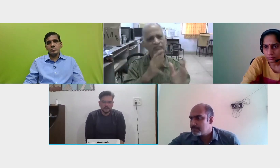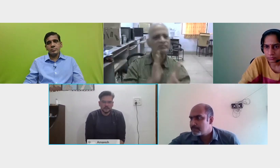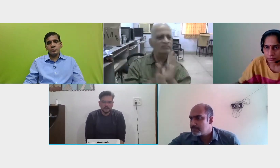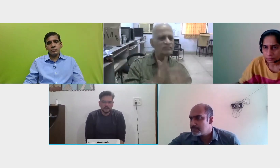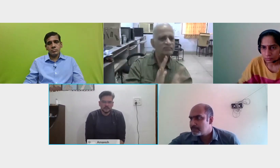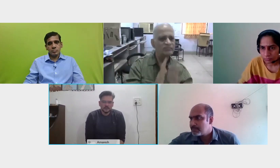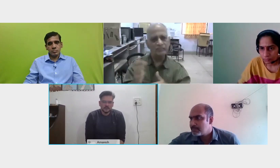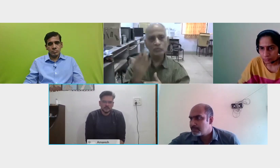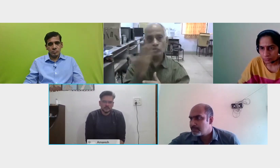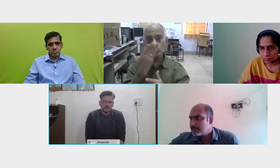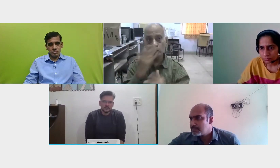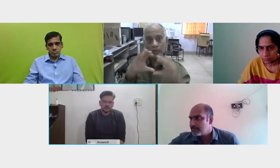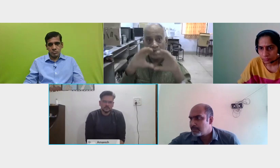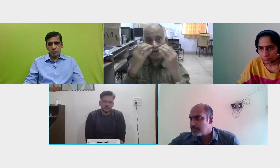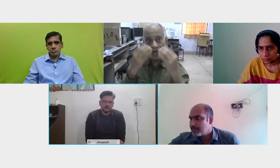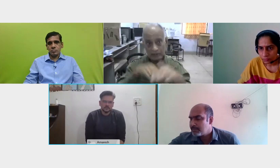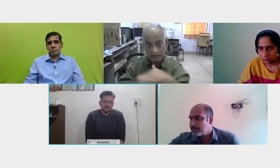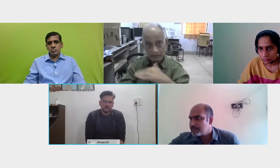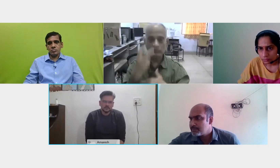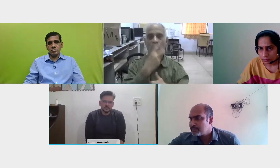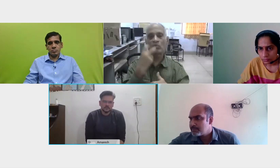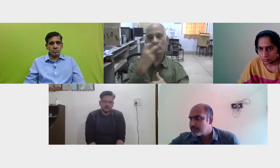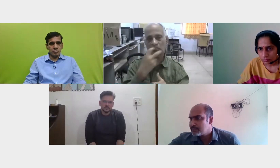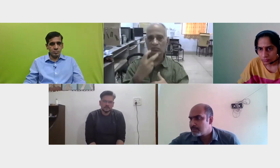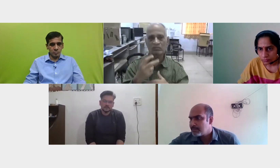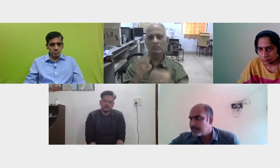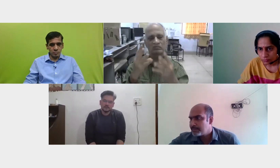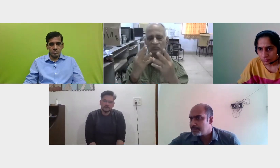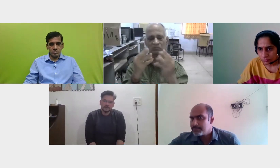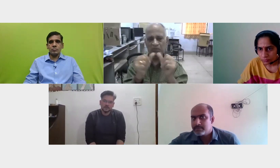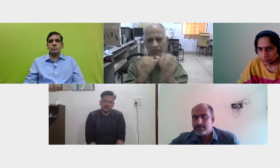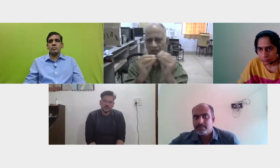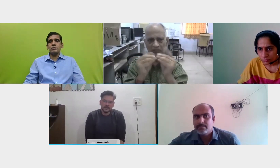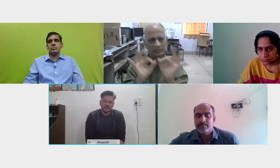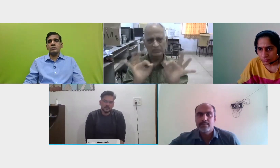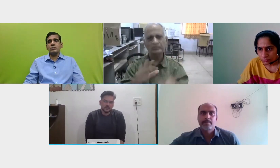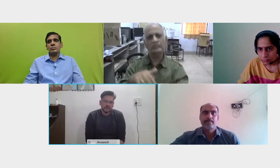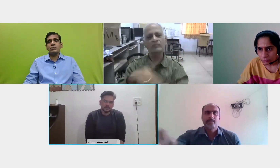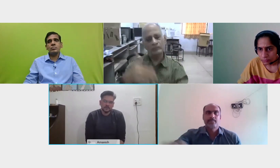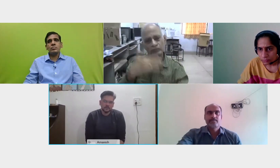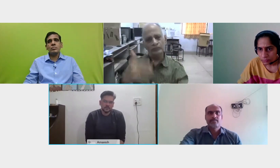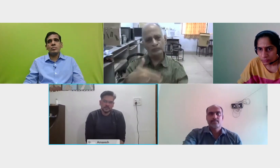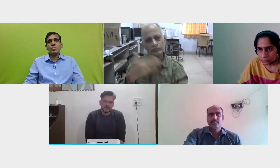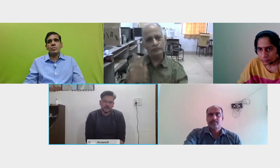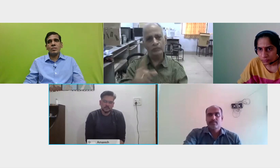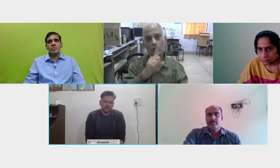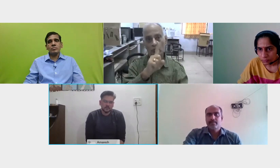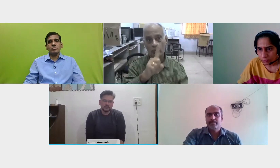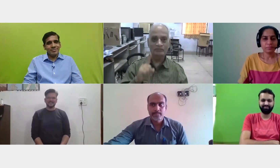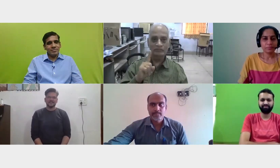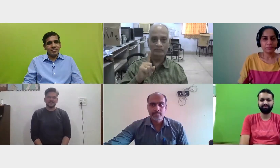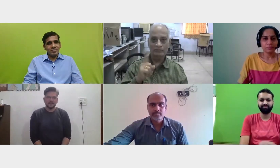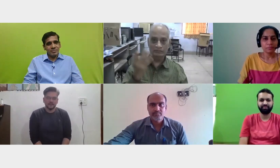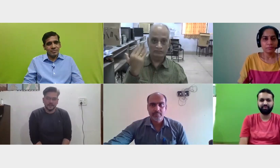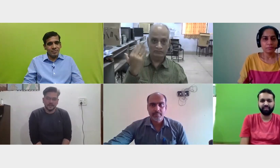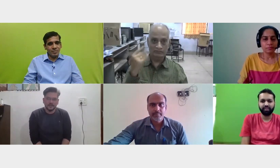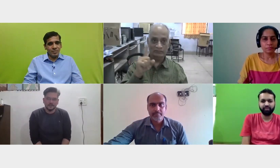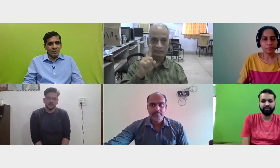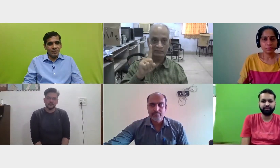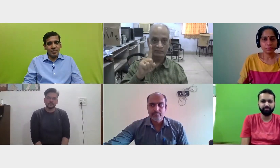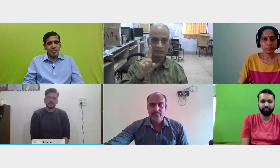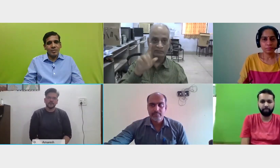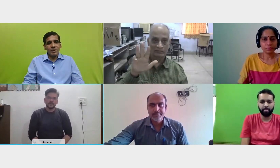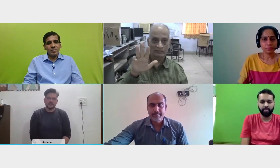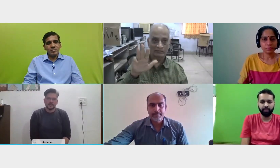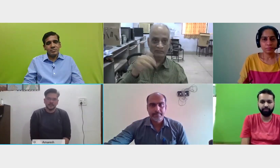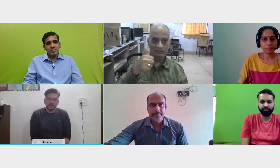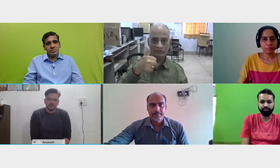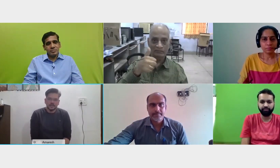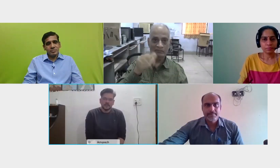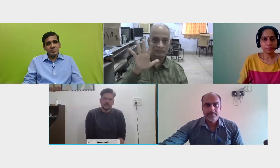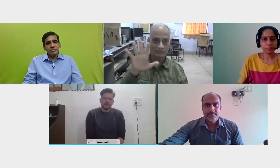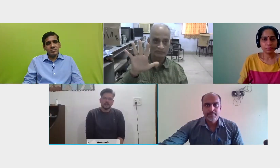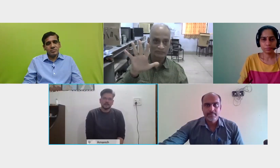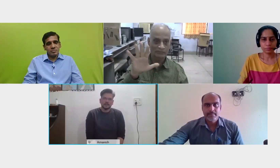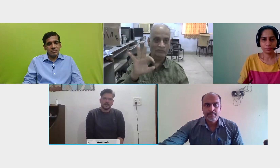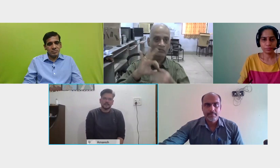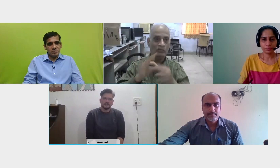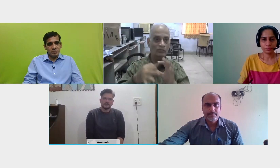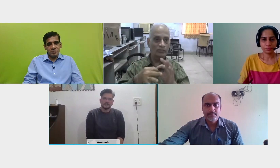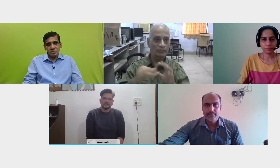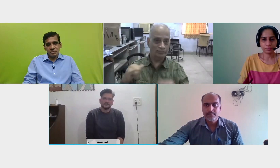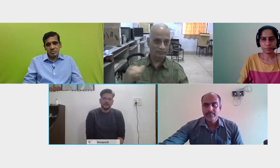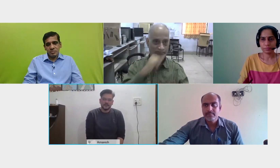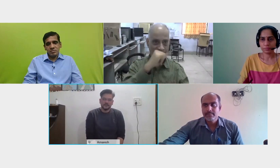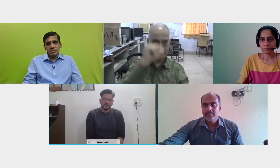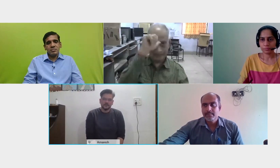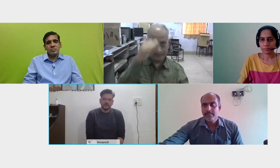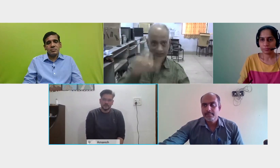method. So during school, I never used sign language. Okay, let us continue. In 1965 during